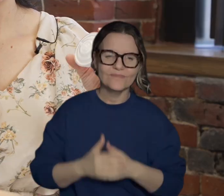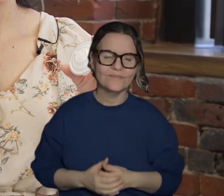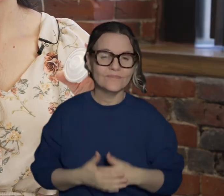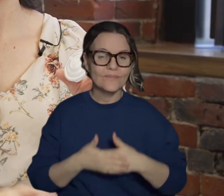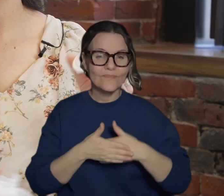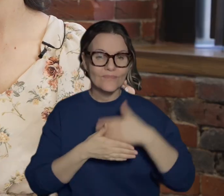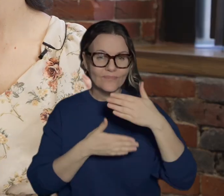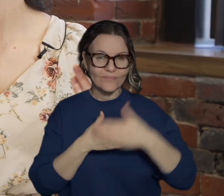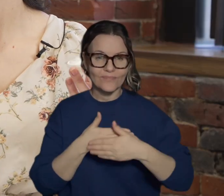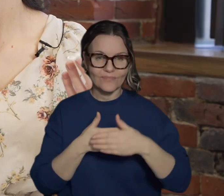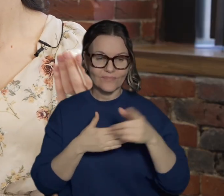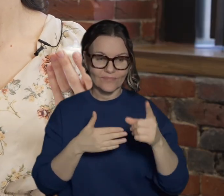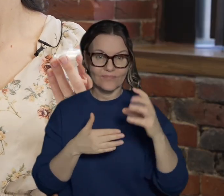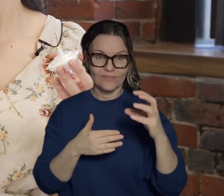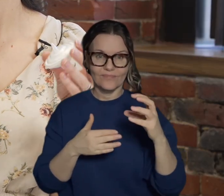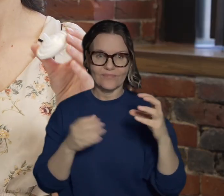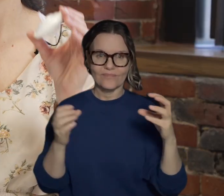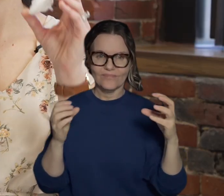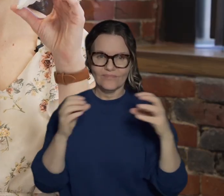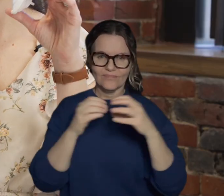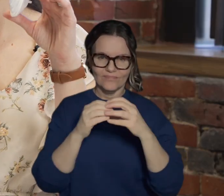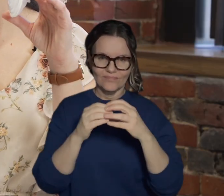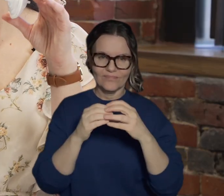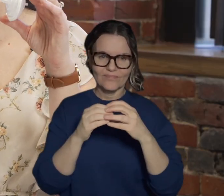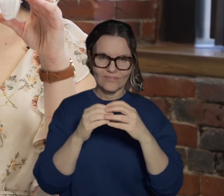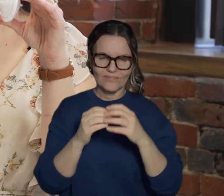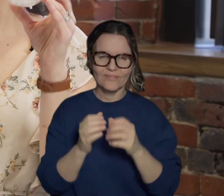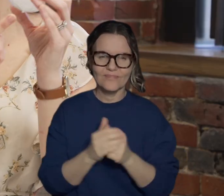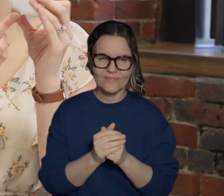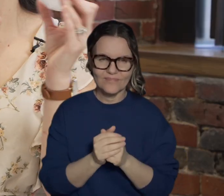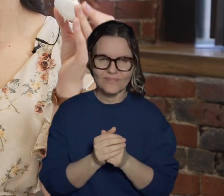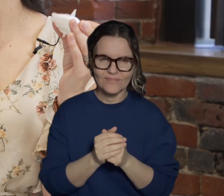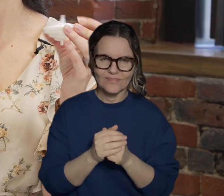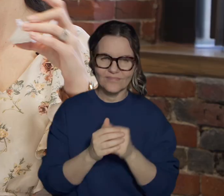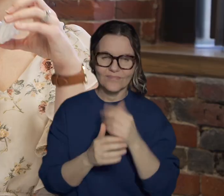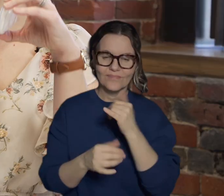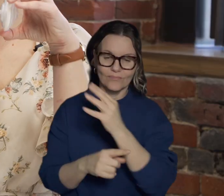the next part that you're going to do is test out this the two protrusions on the back of